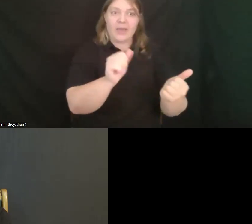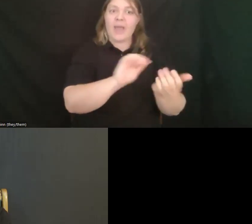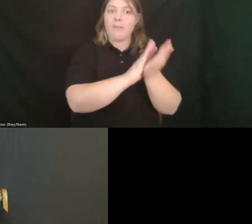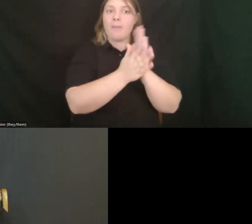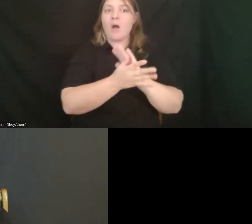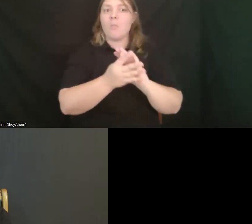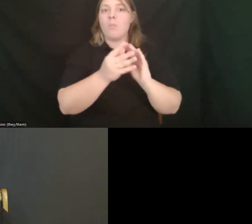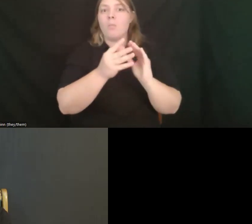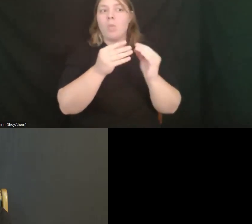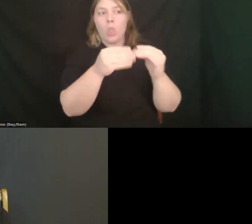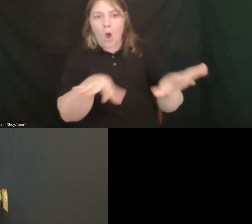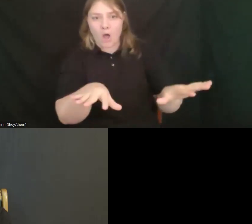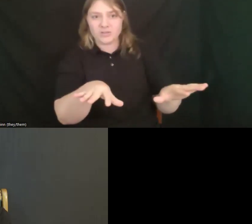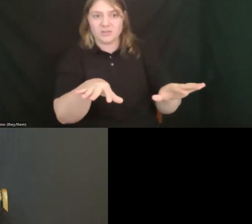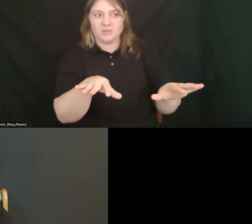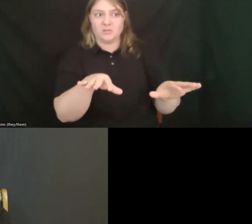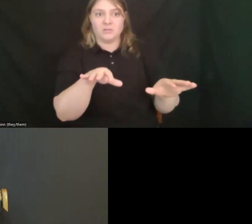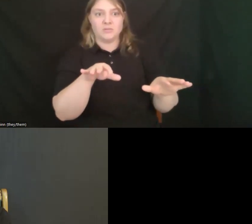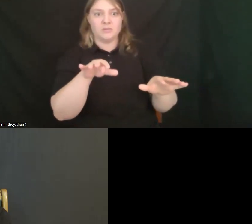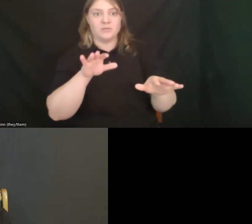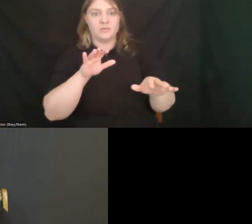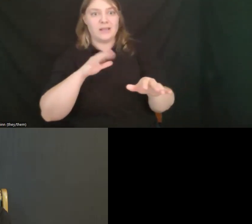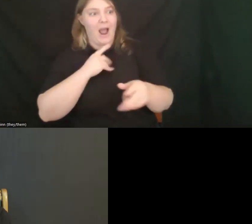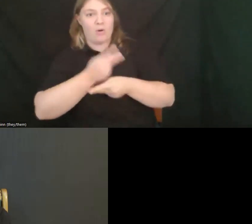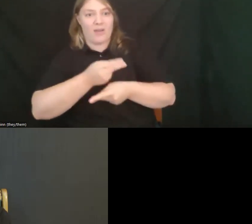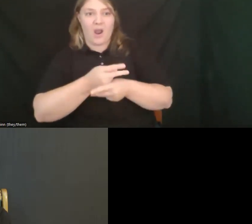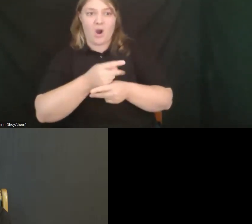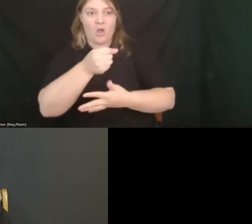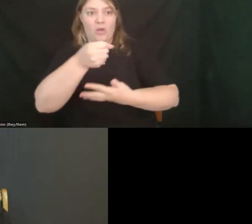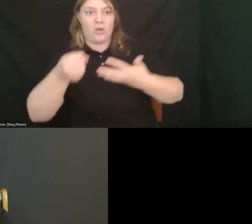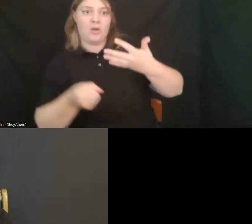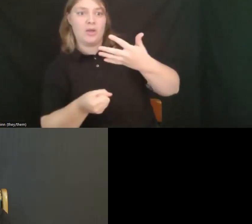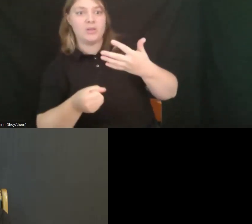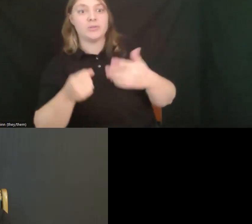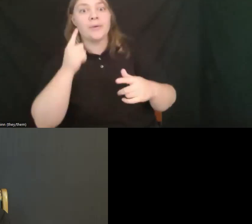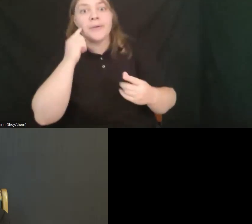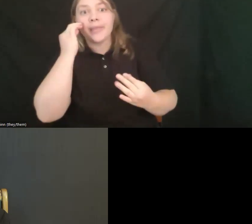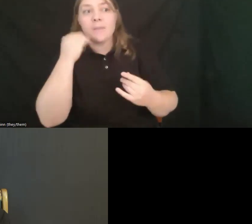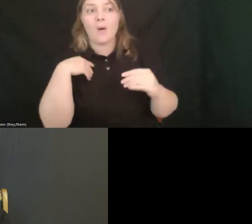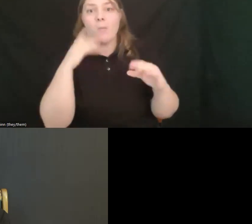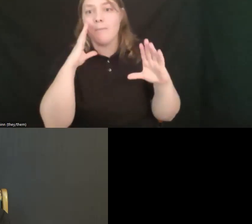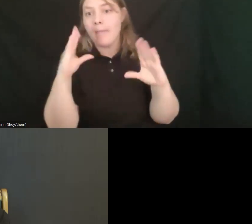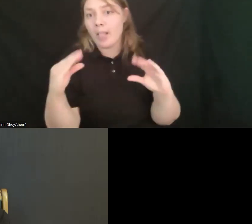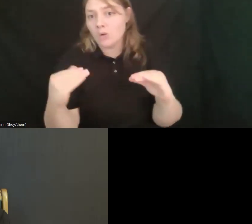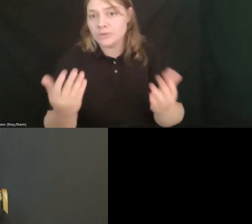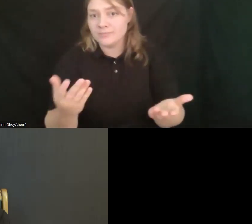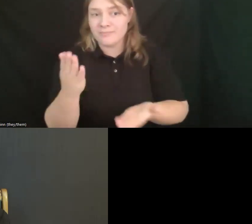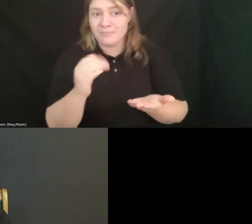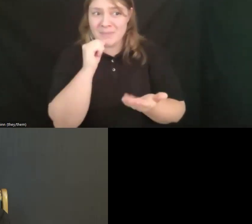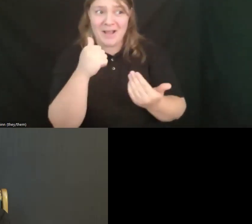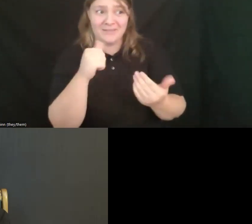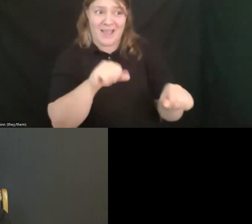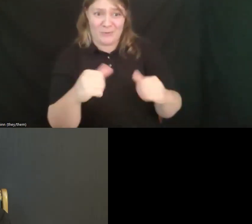care that we provide so thinking about pillows we might not be able to have pillows in our in